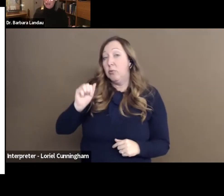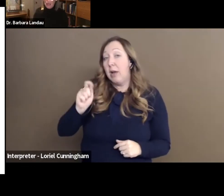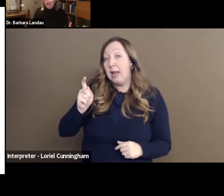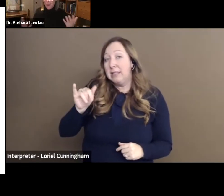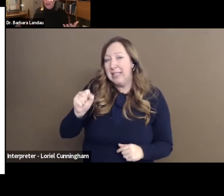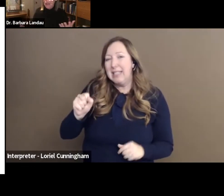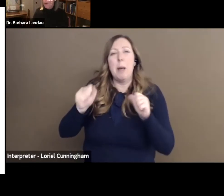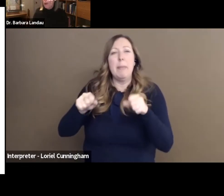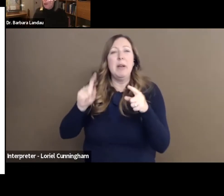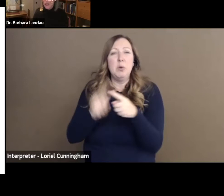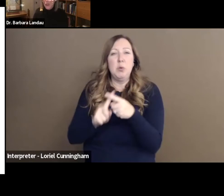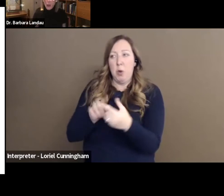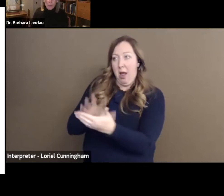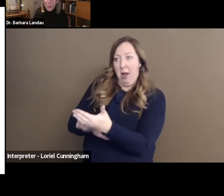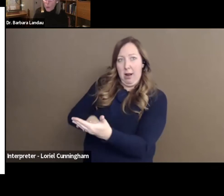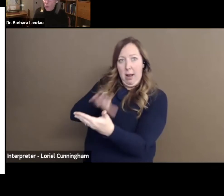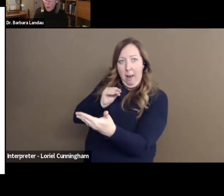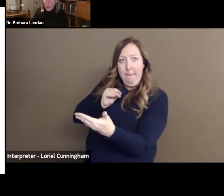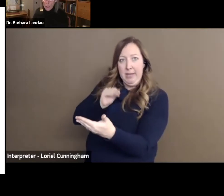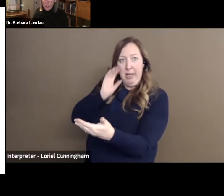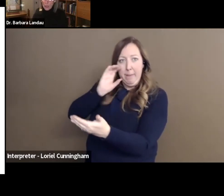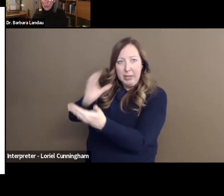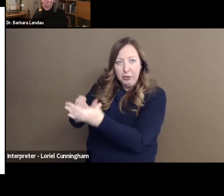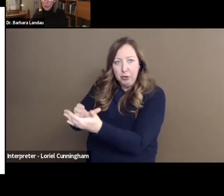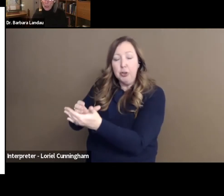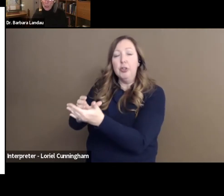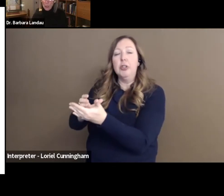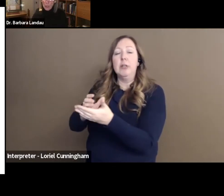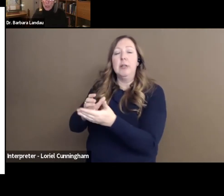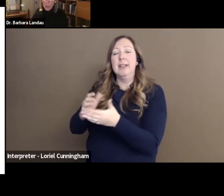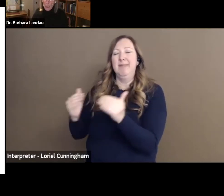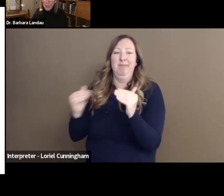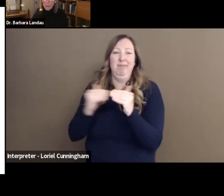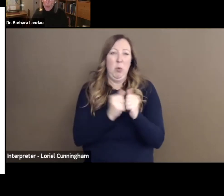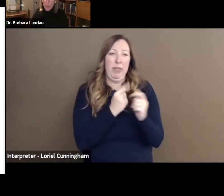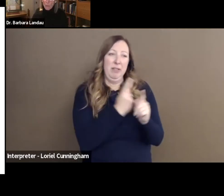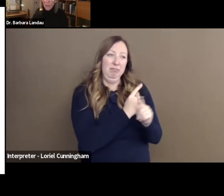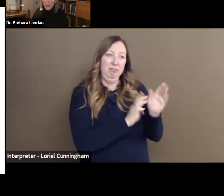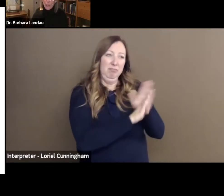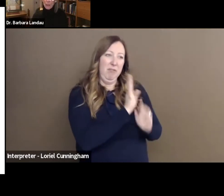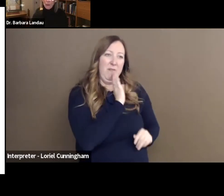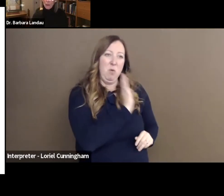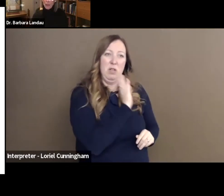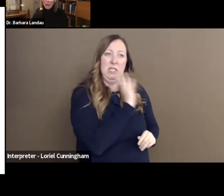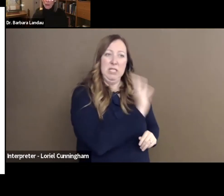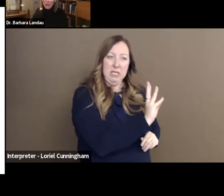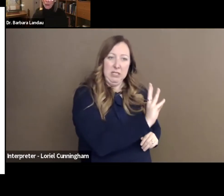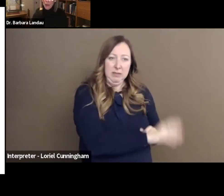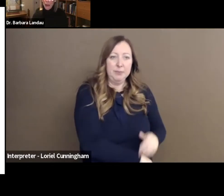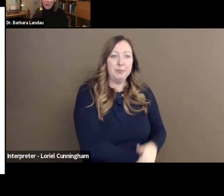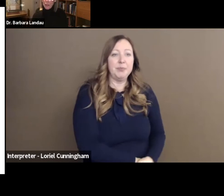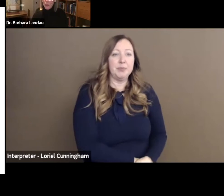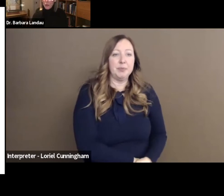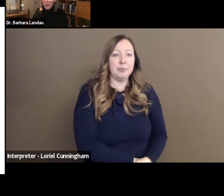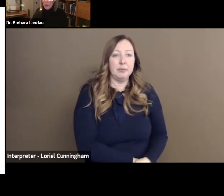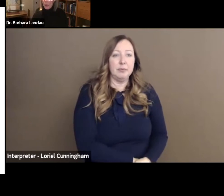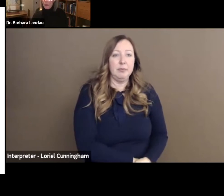tests their age equivalents are sort of four to six um